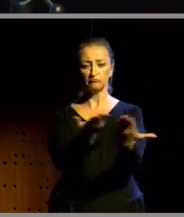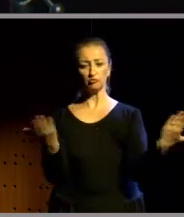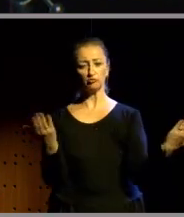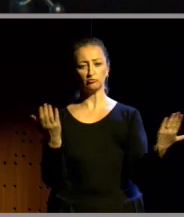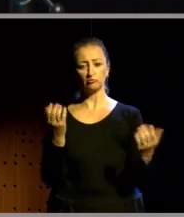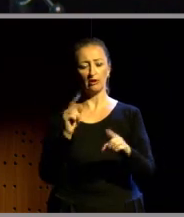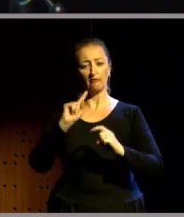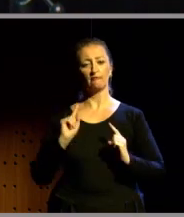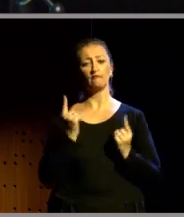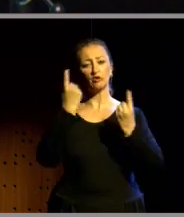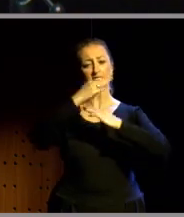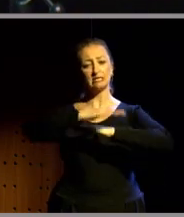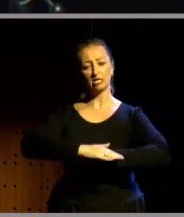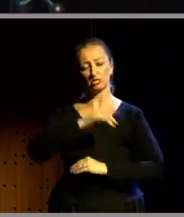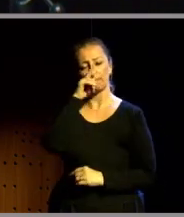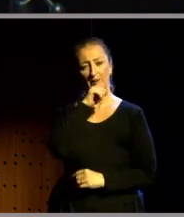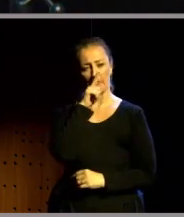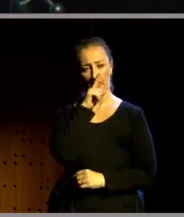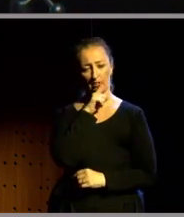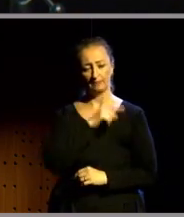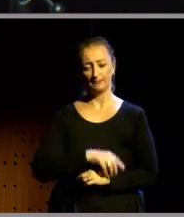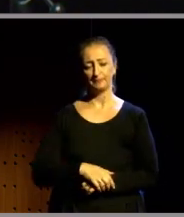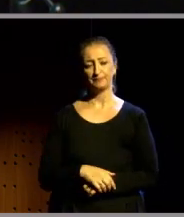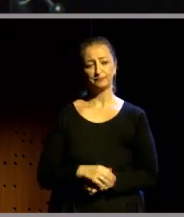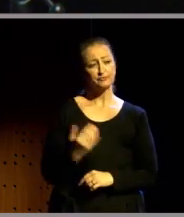Recently, we have been experiencing a significant